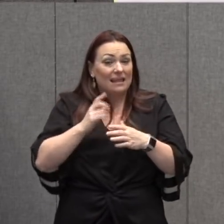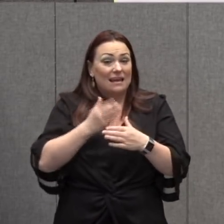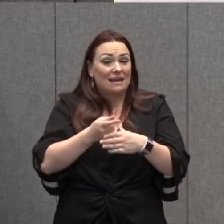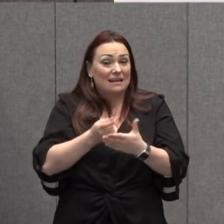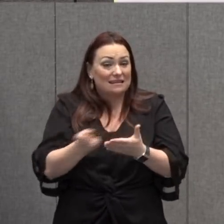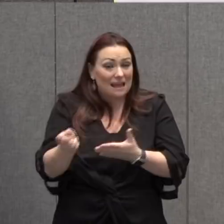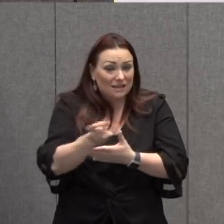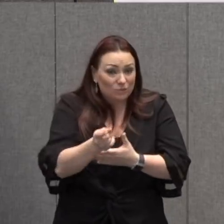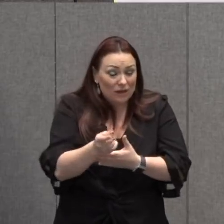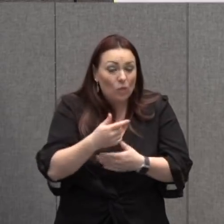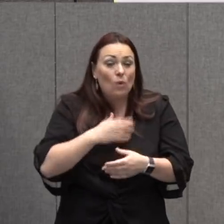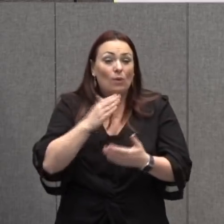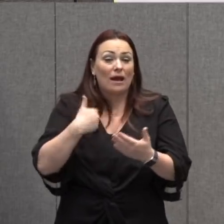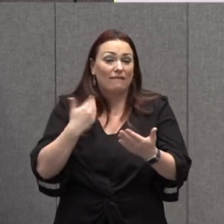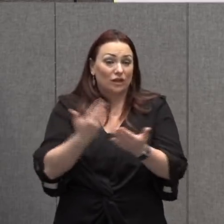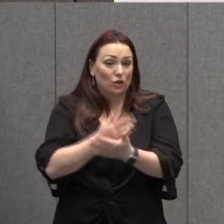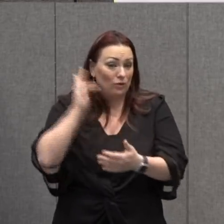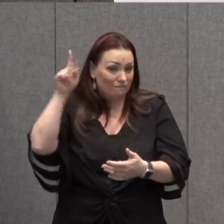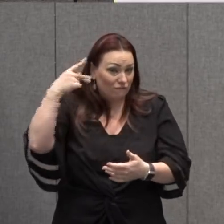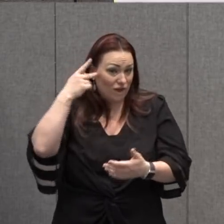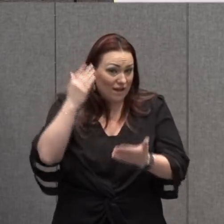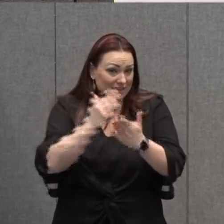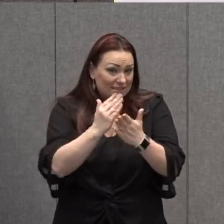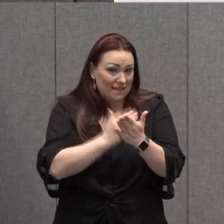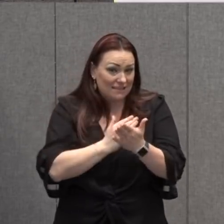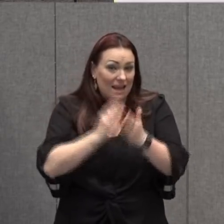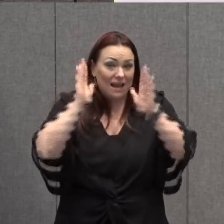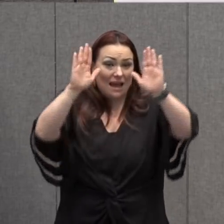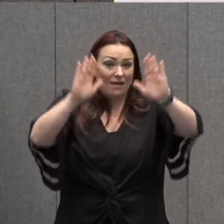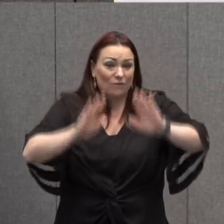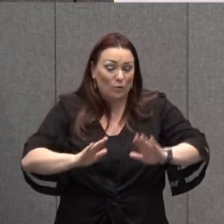Have a wonderful weekend, and I'm gonna turn it over